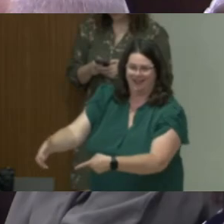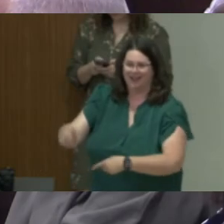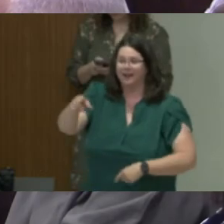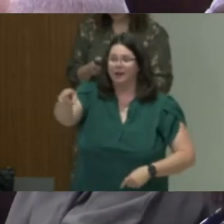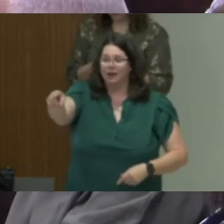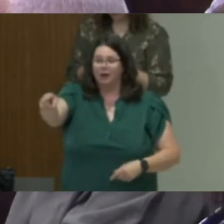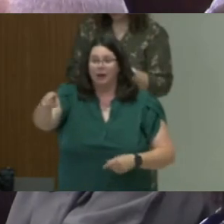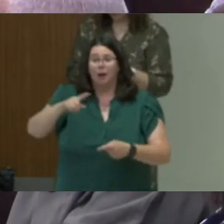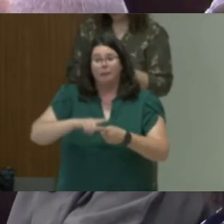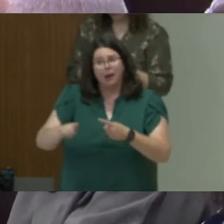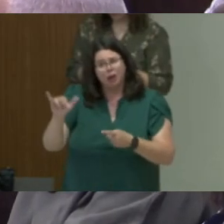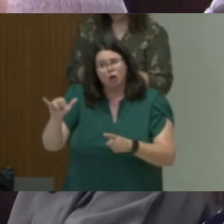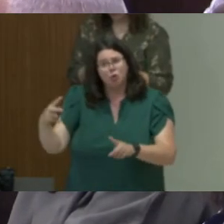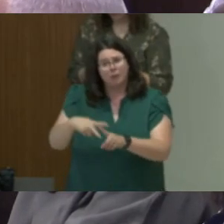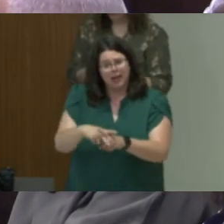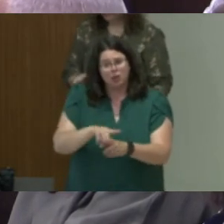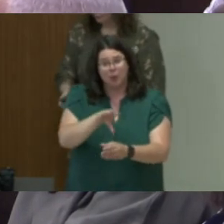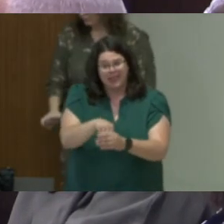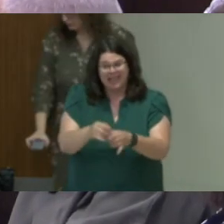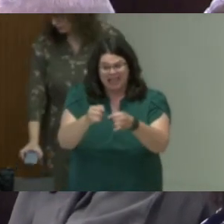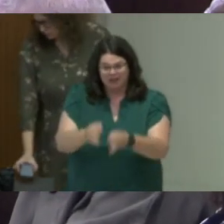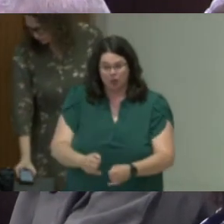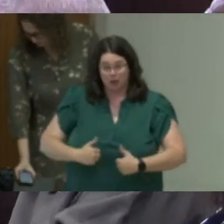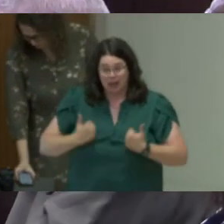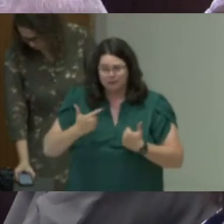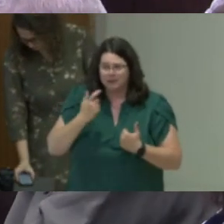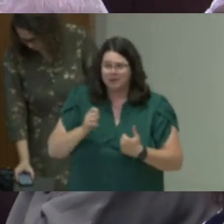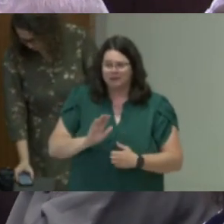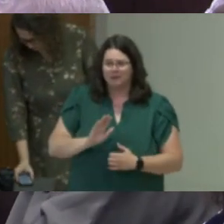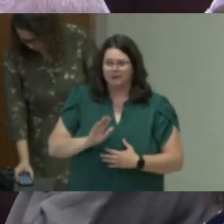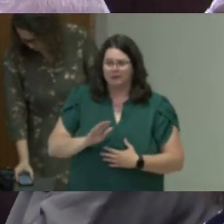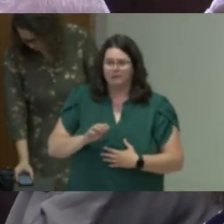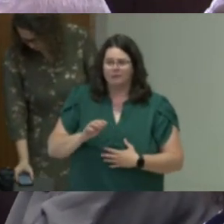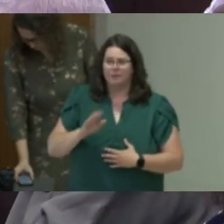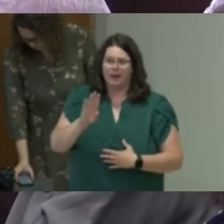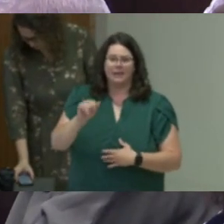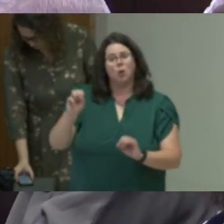within individual lives too, because of those biases. Thank you.